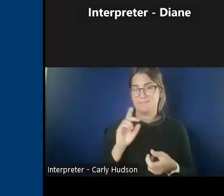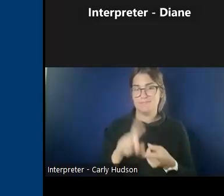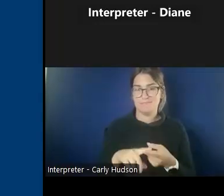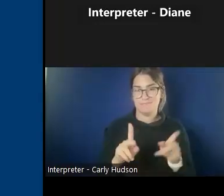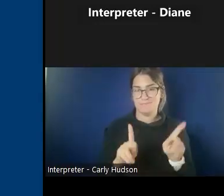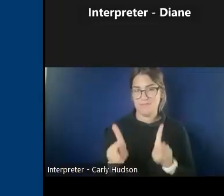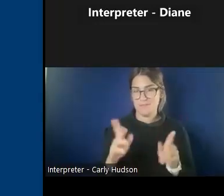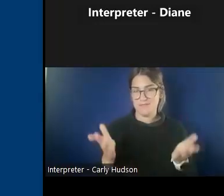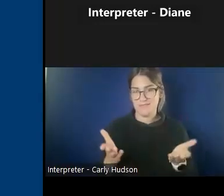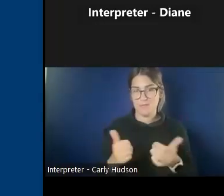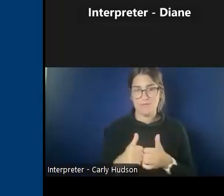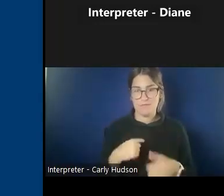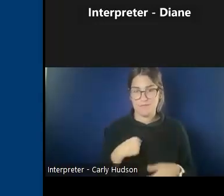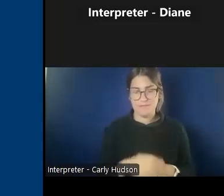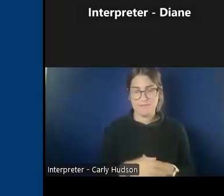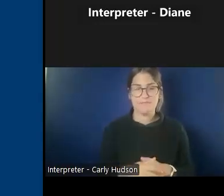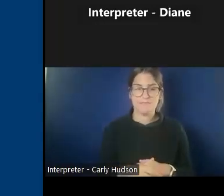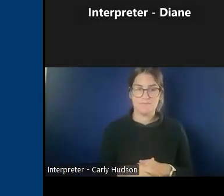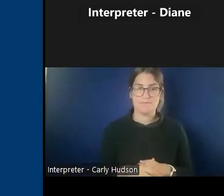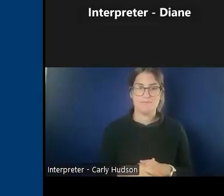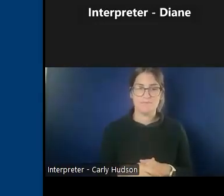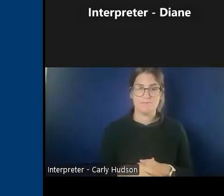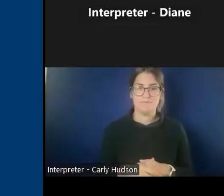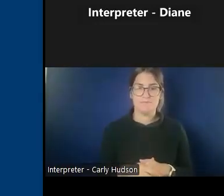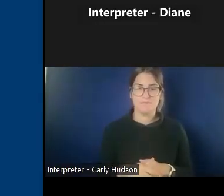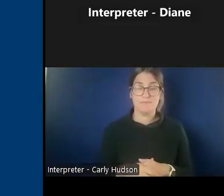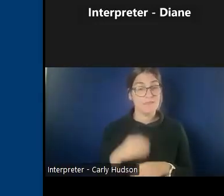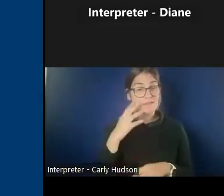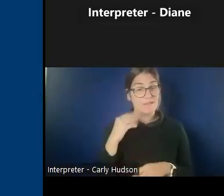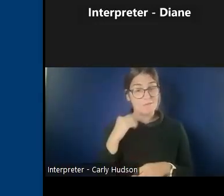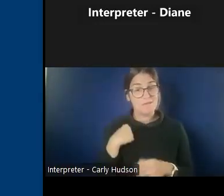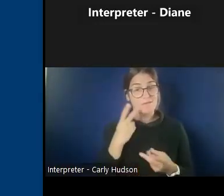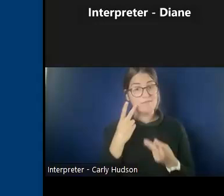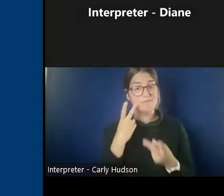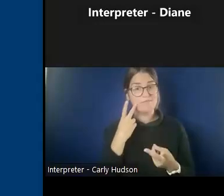up here with me um and and the experiences that we've had along the way that just fill